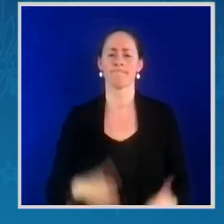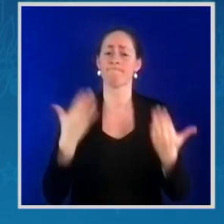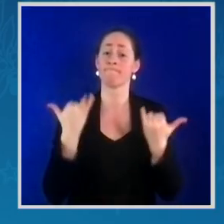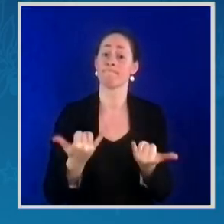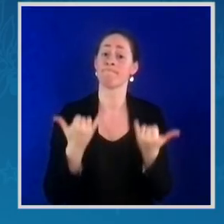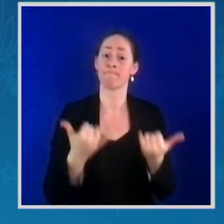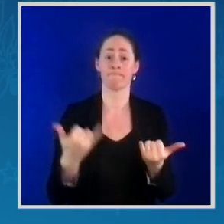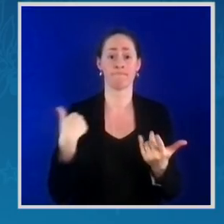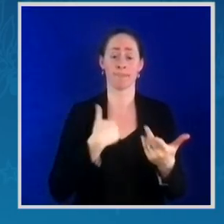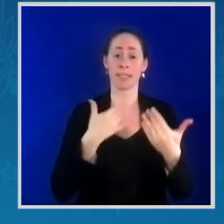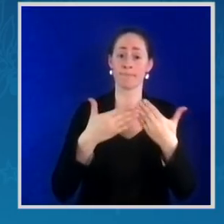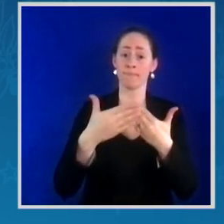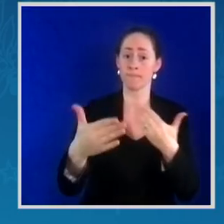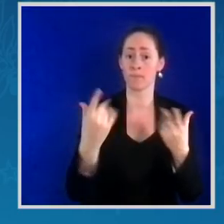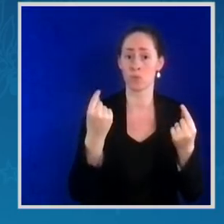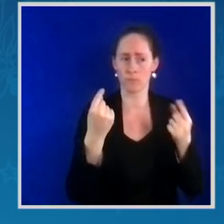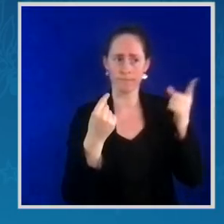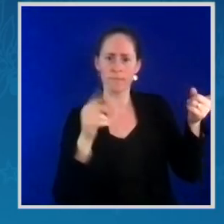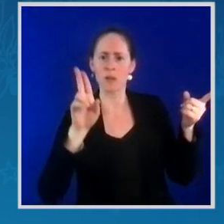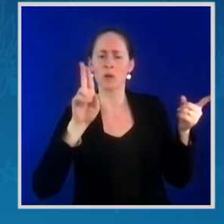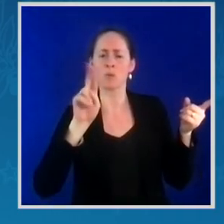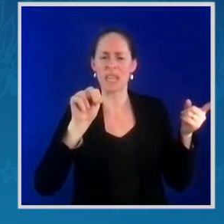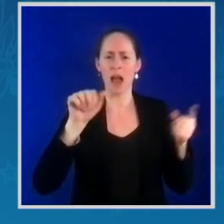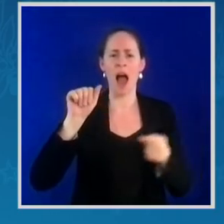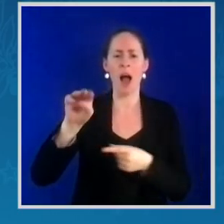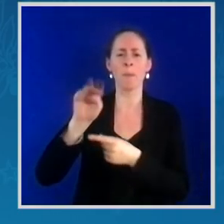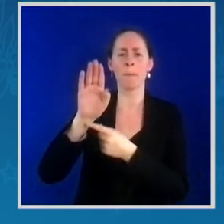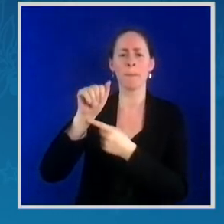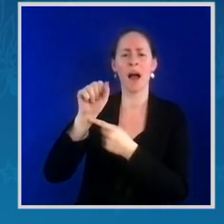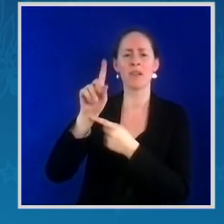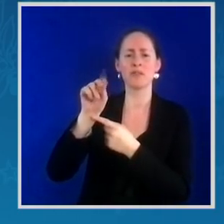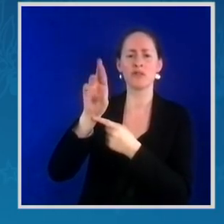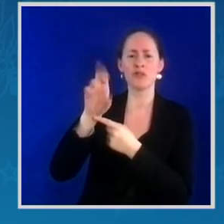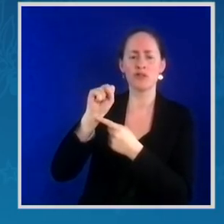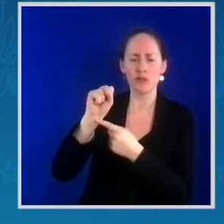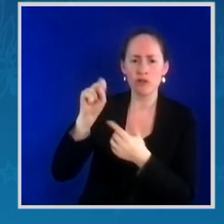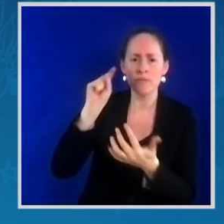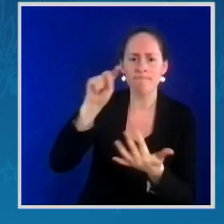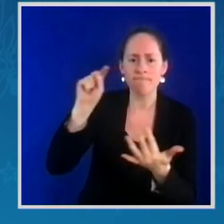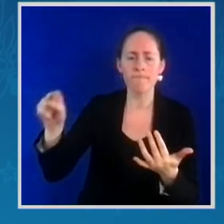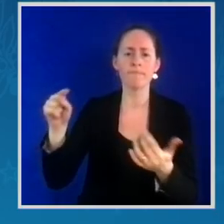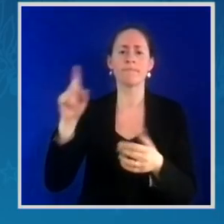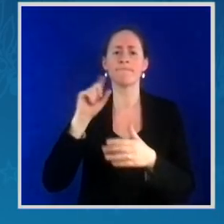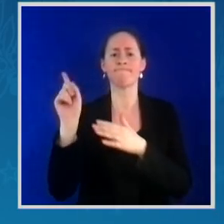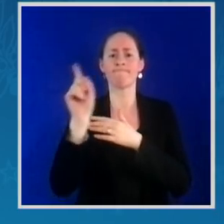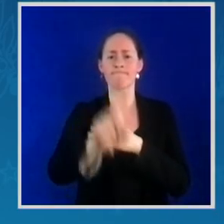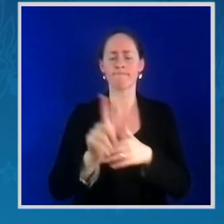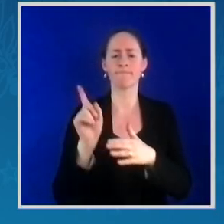to the United Nations to elicit -- to solicit support and contributions